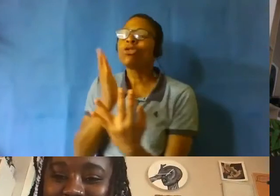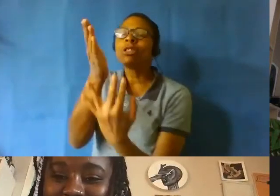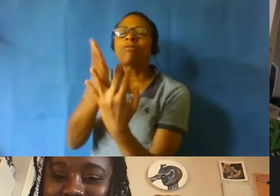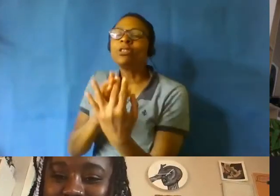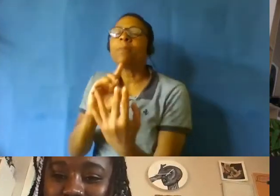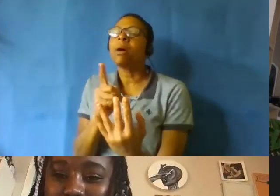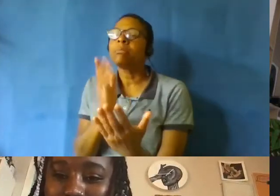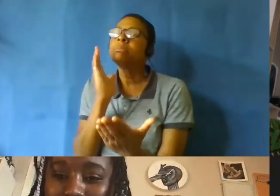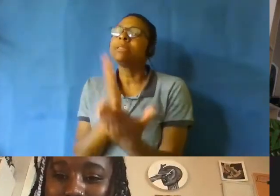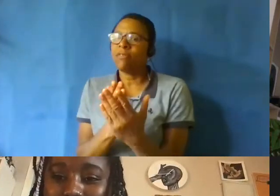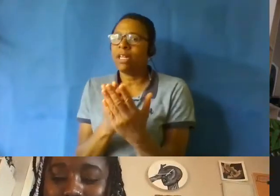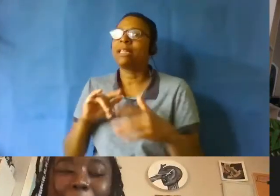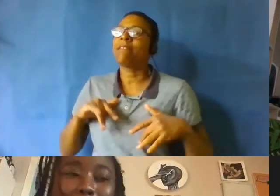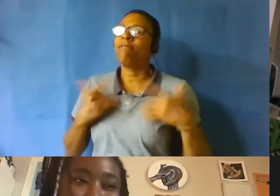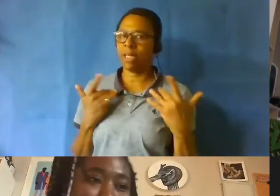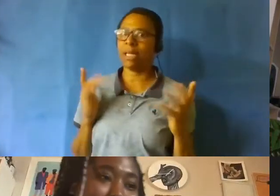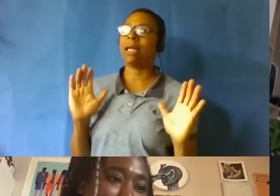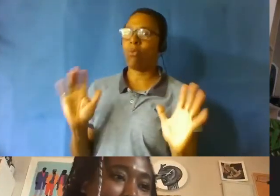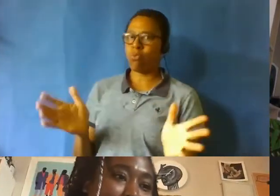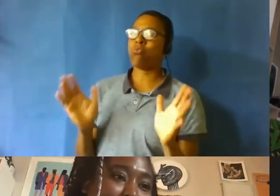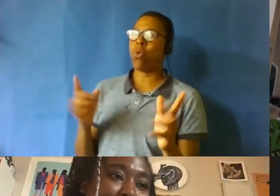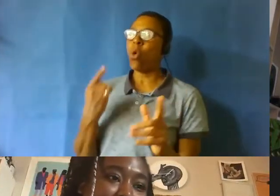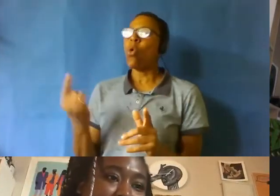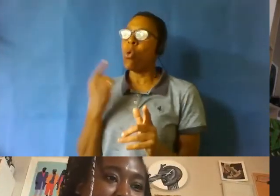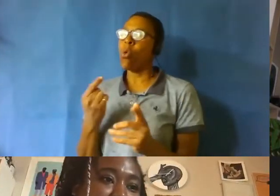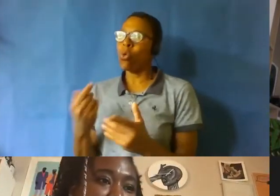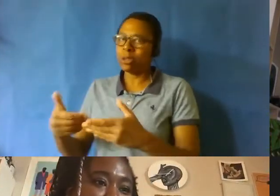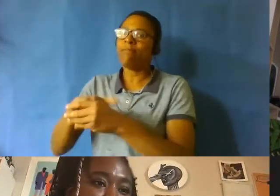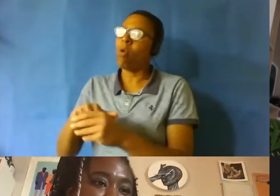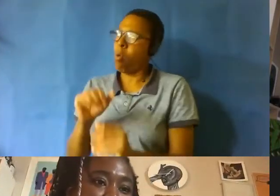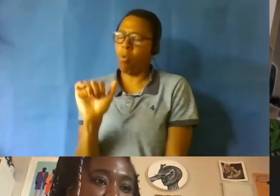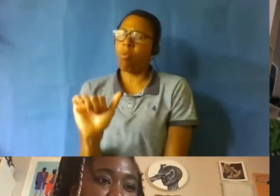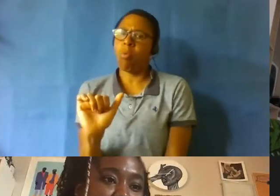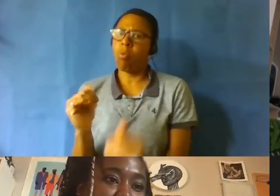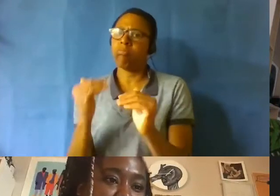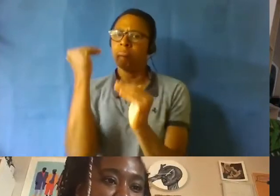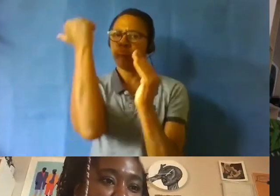the Paralympic marketing work there is definitely I came as an